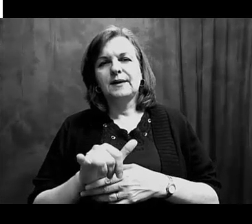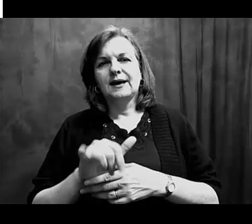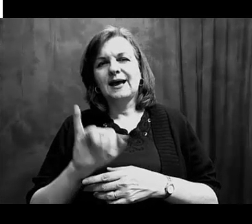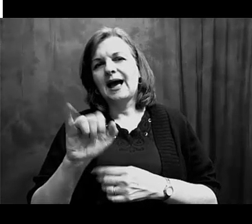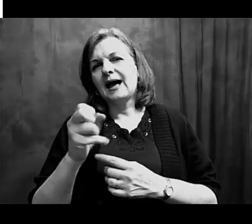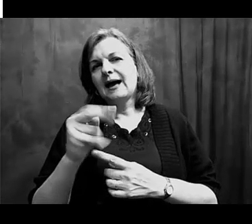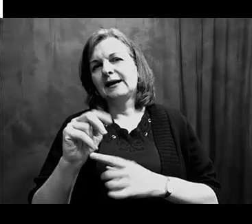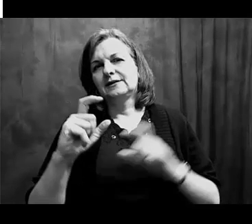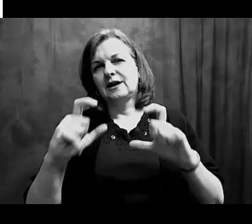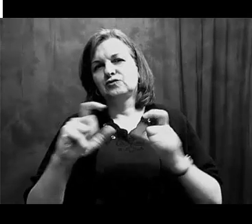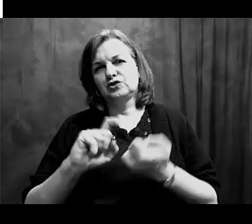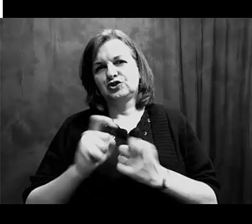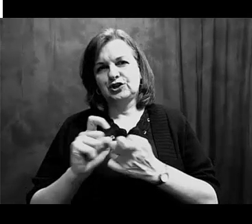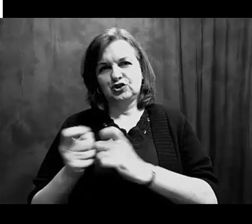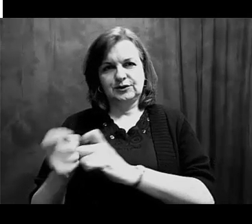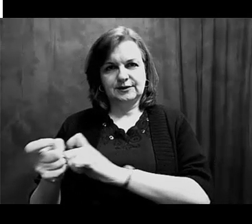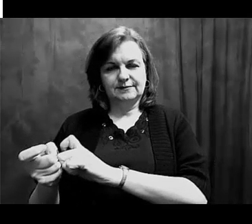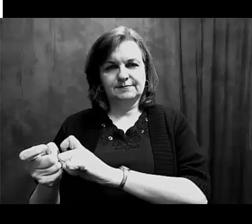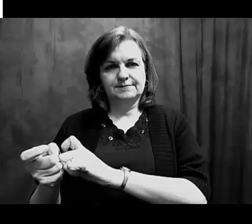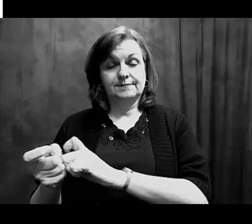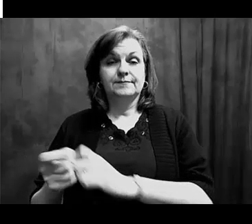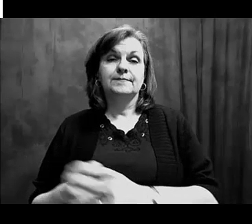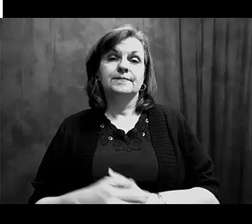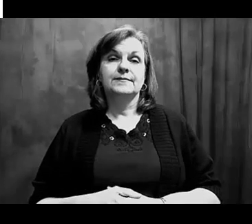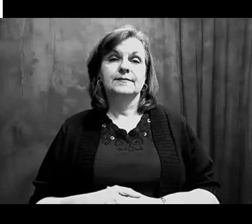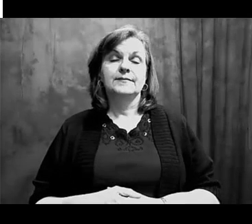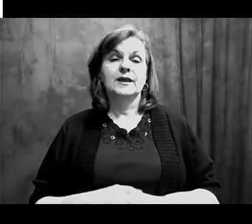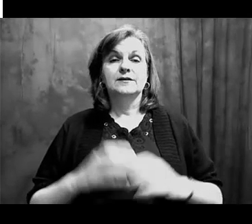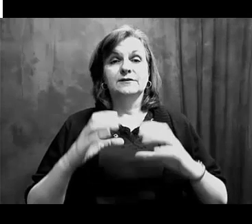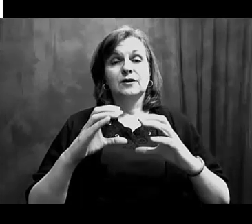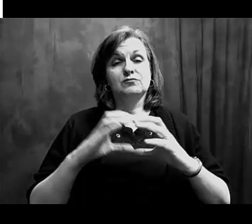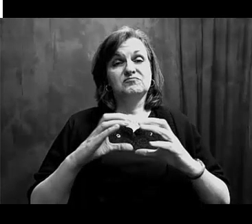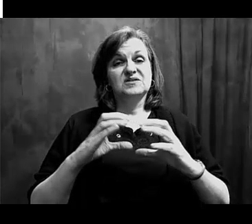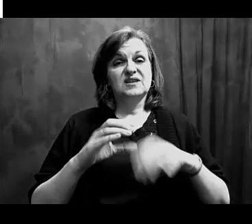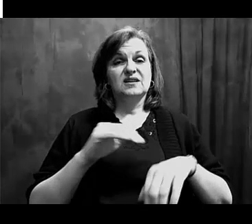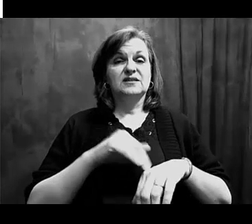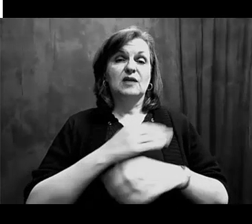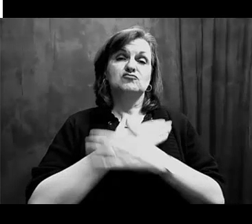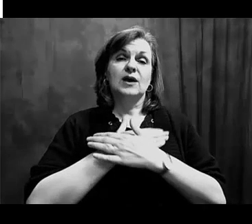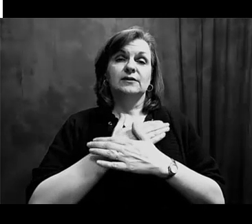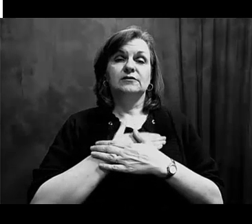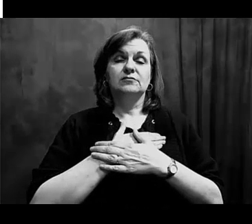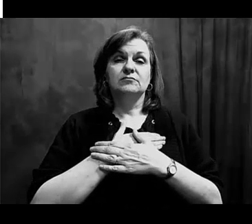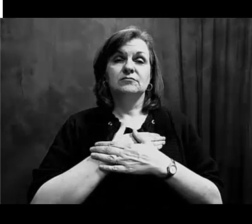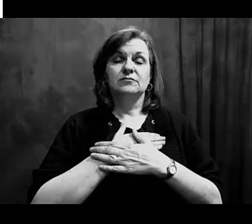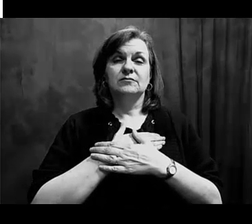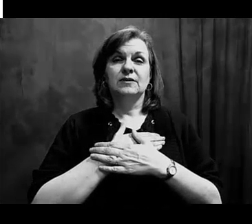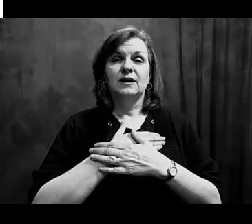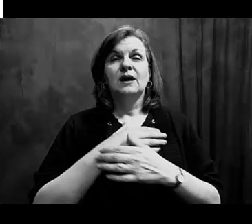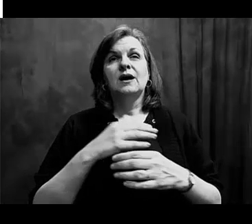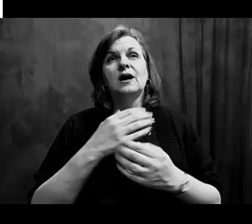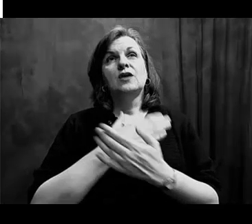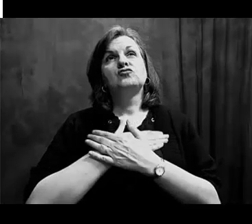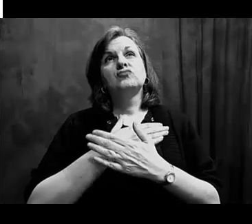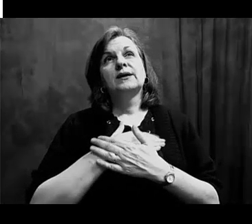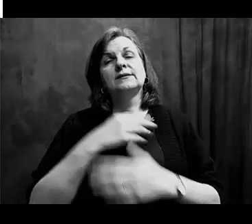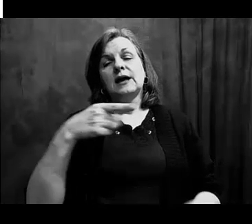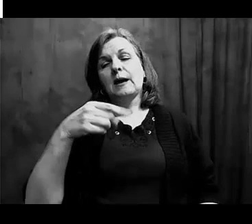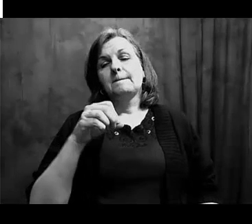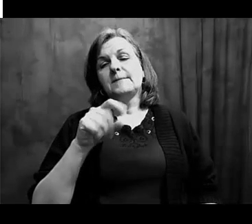so -- if we're hanging out at rest we look at the resting potential being about